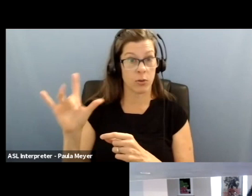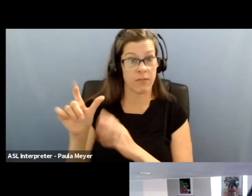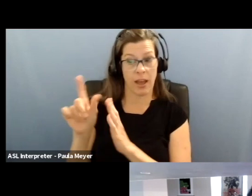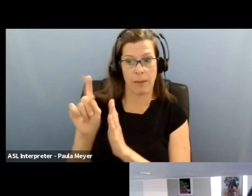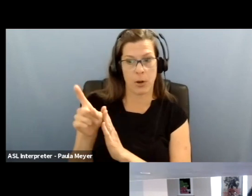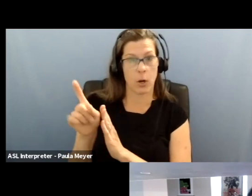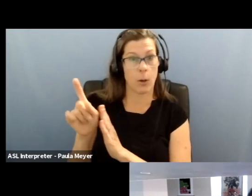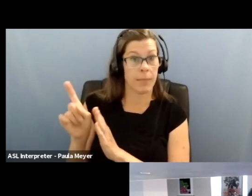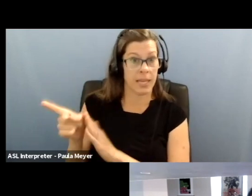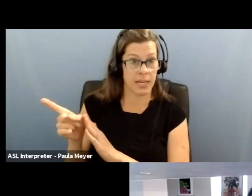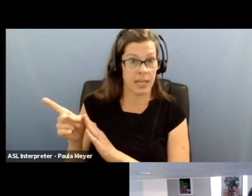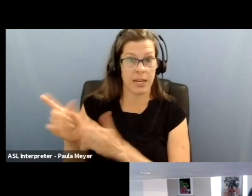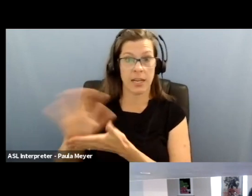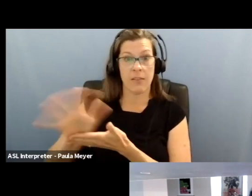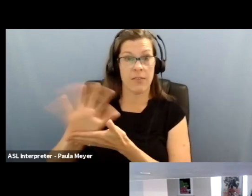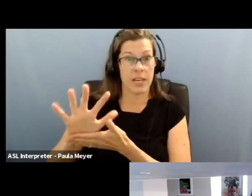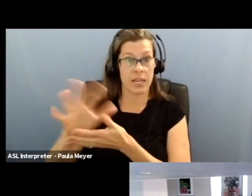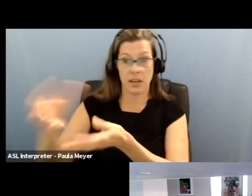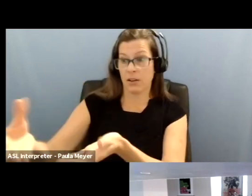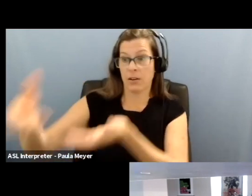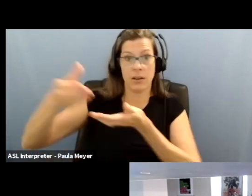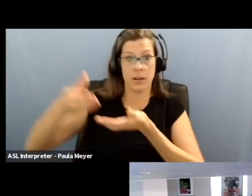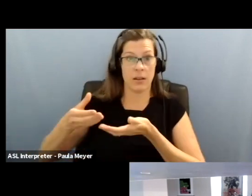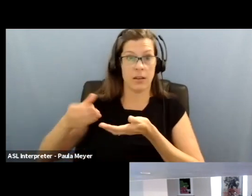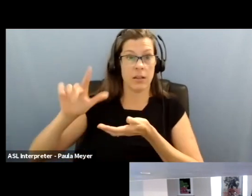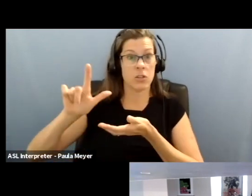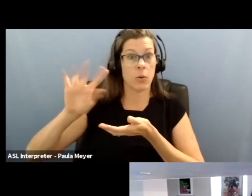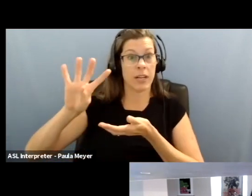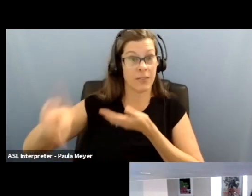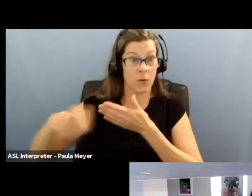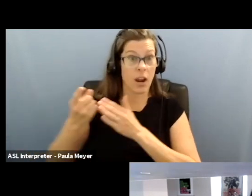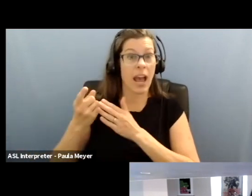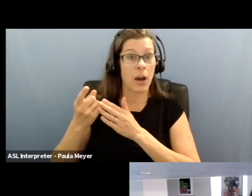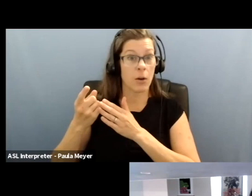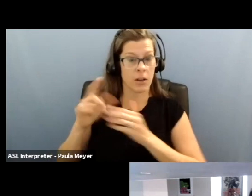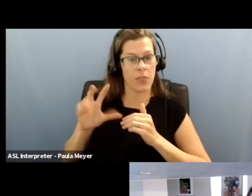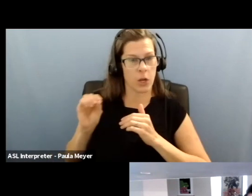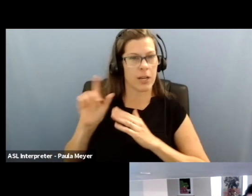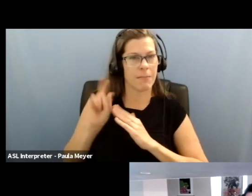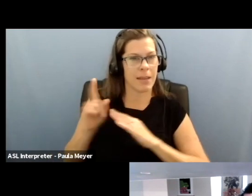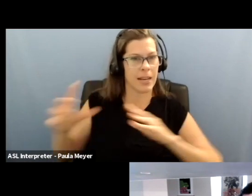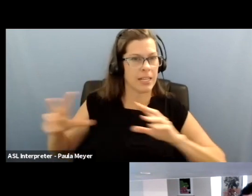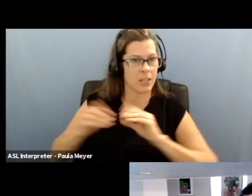the video back in your hands within about 24 hours for 30 minutes of content. So the longer the video,